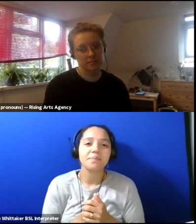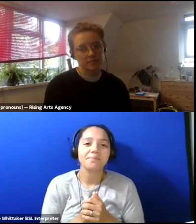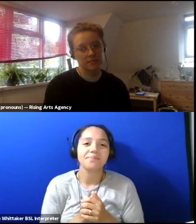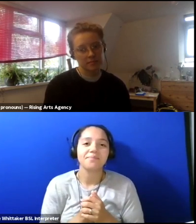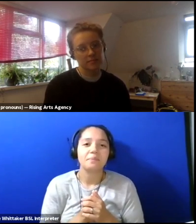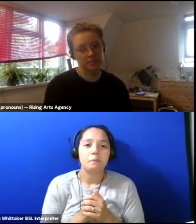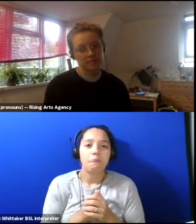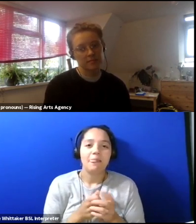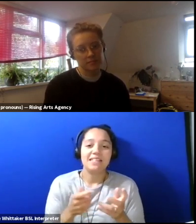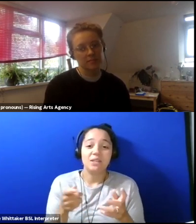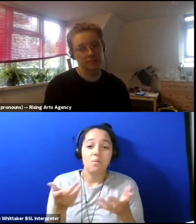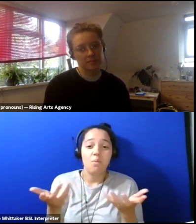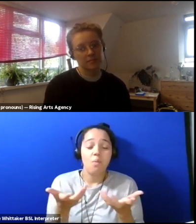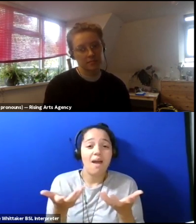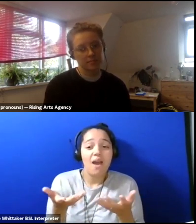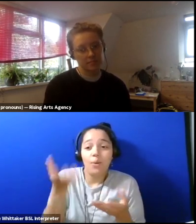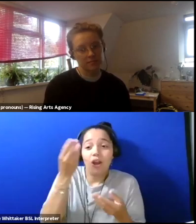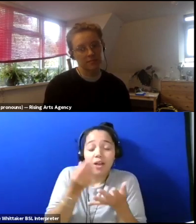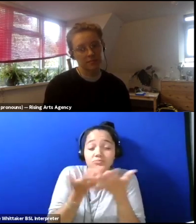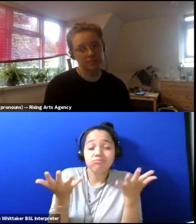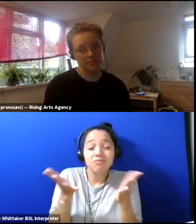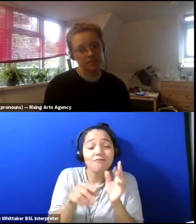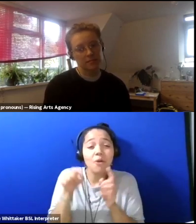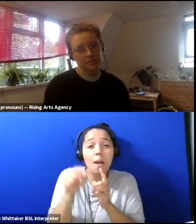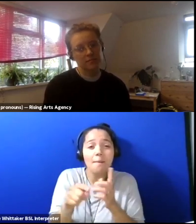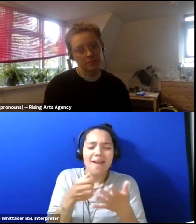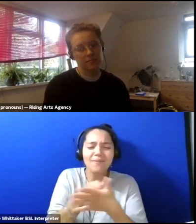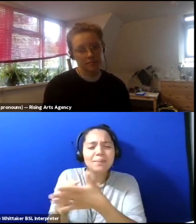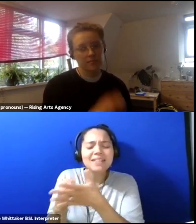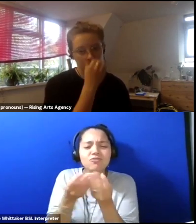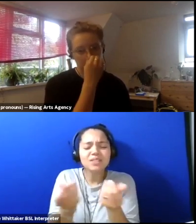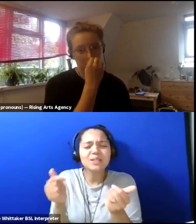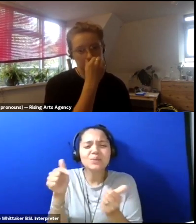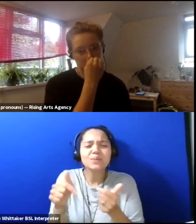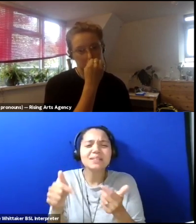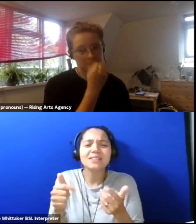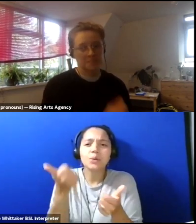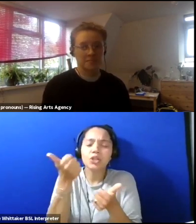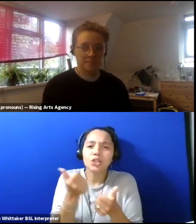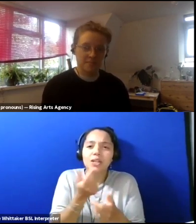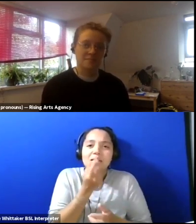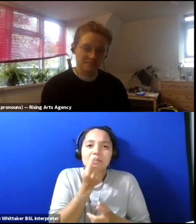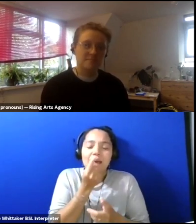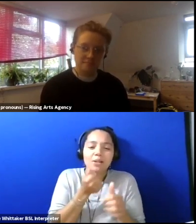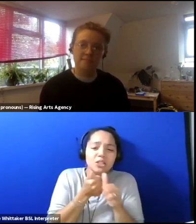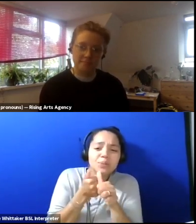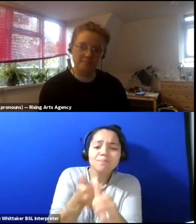this is where we learn a lot and this is also- we have limited resources, so it is good to be able to lean on each other.